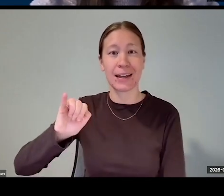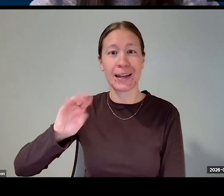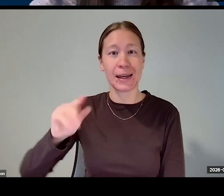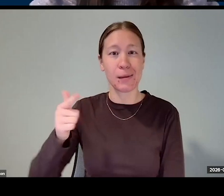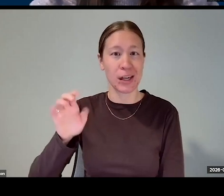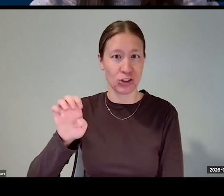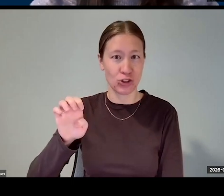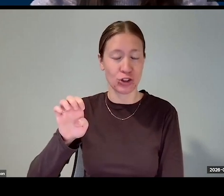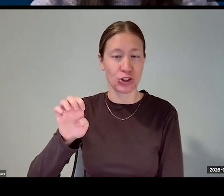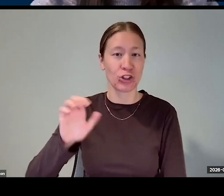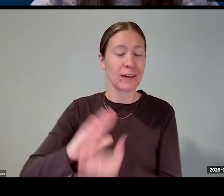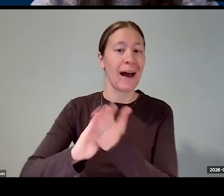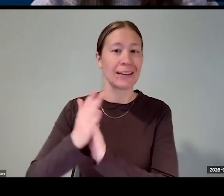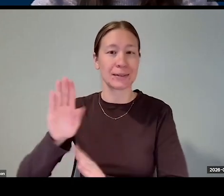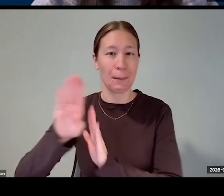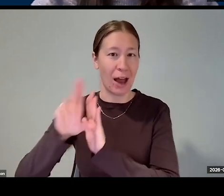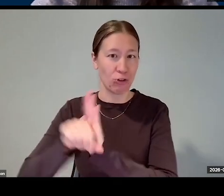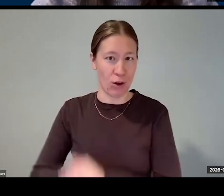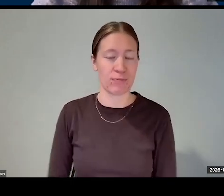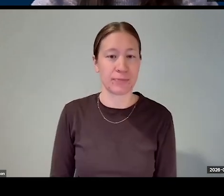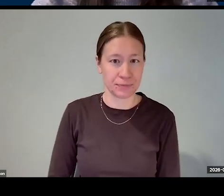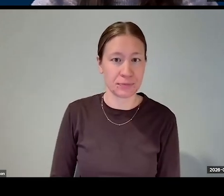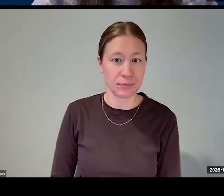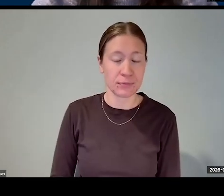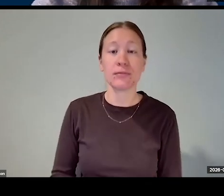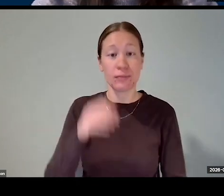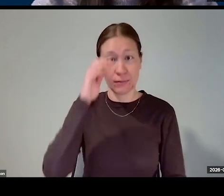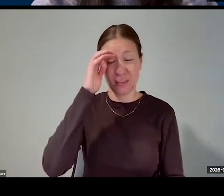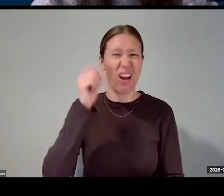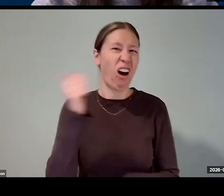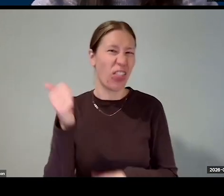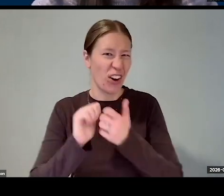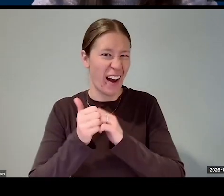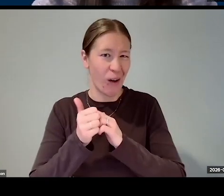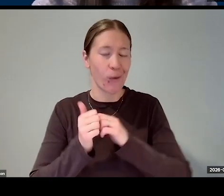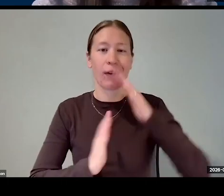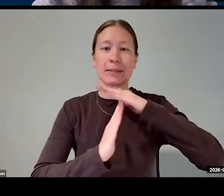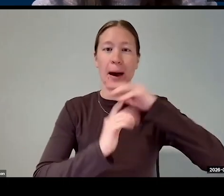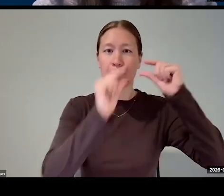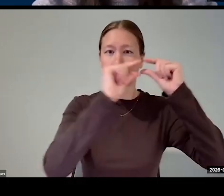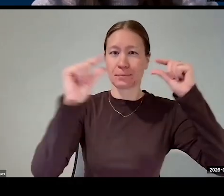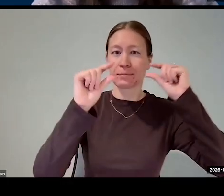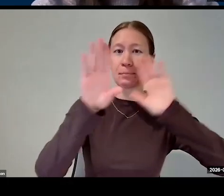You can also click the background option and then choose image